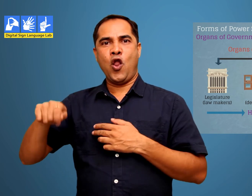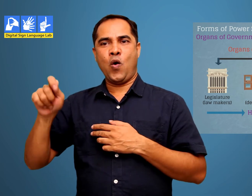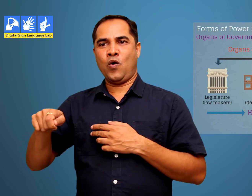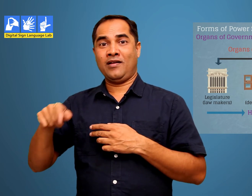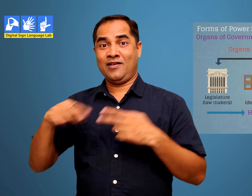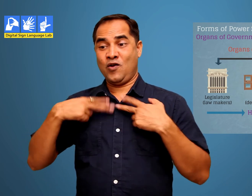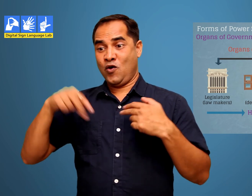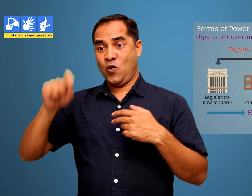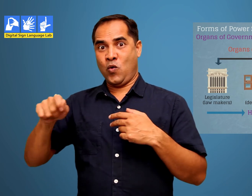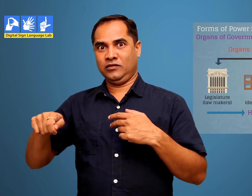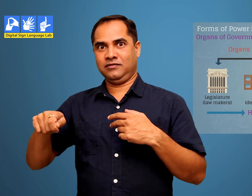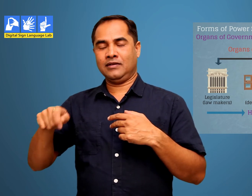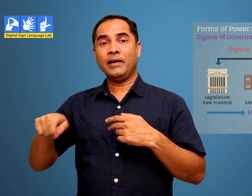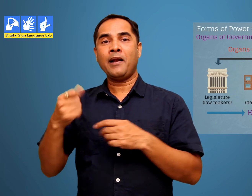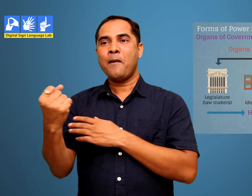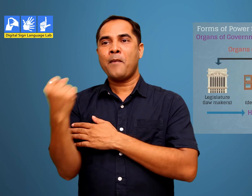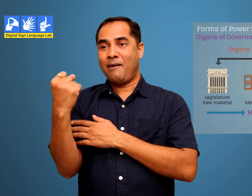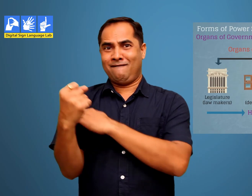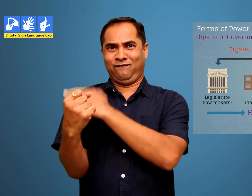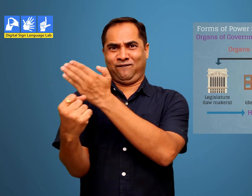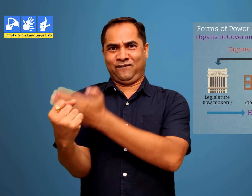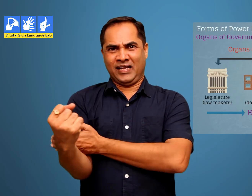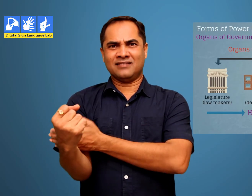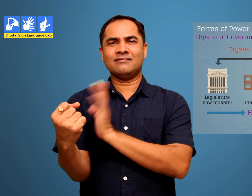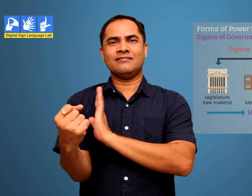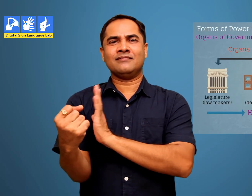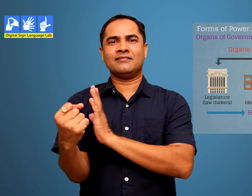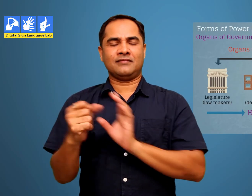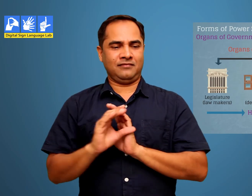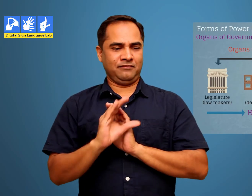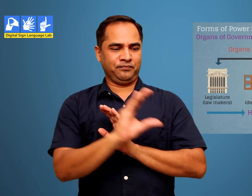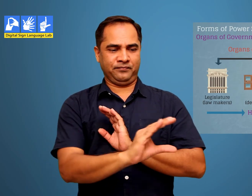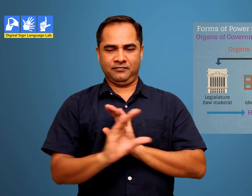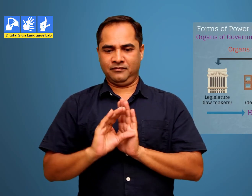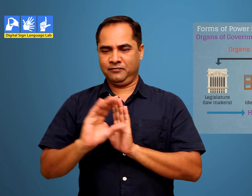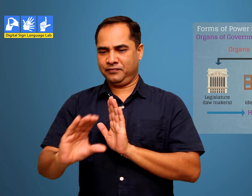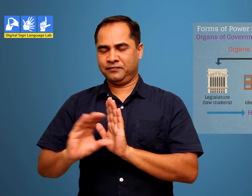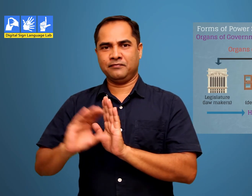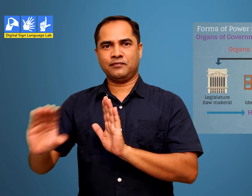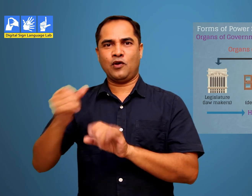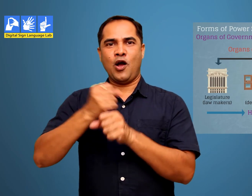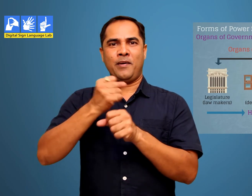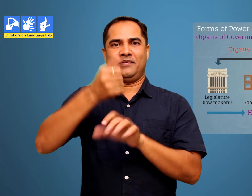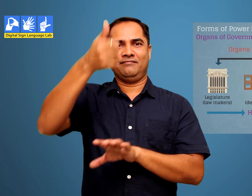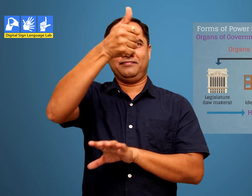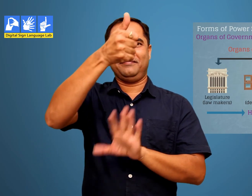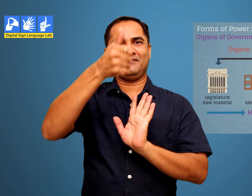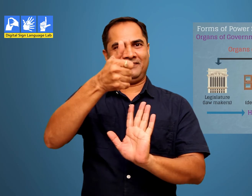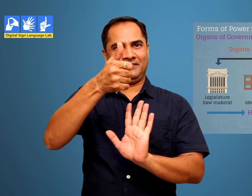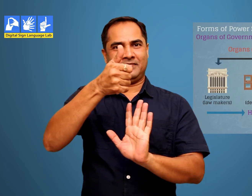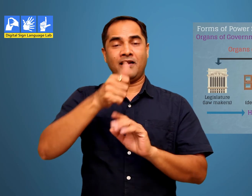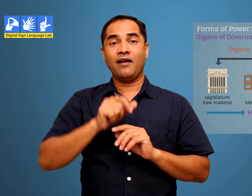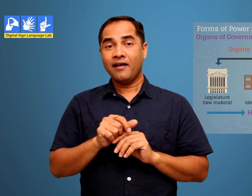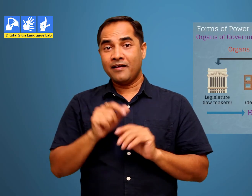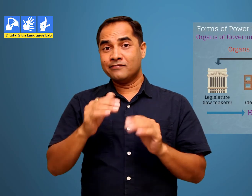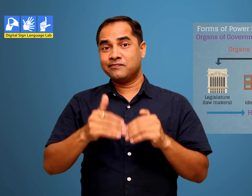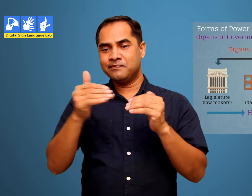'Courts' which interpret the law. Power is shared among all these three organs. This